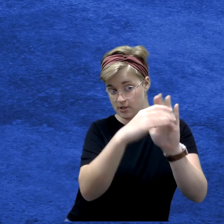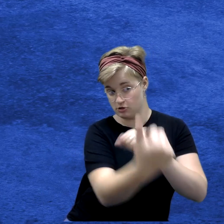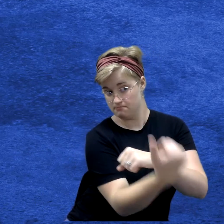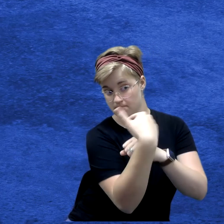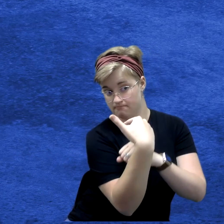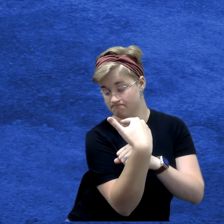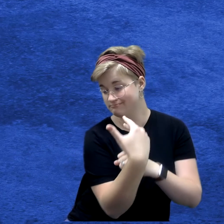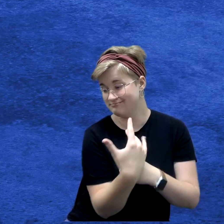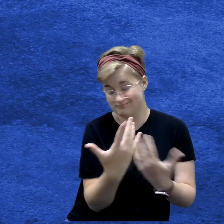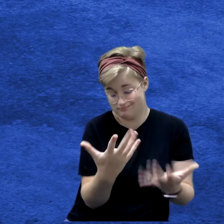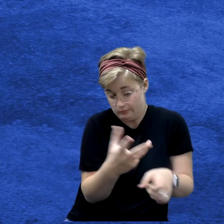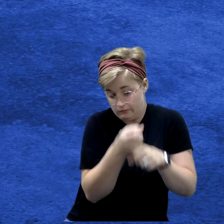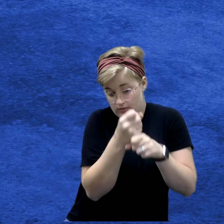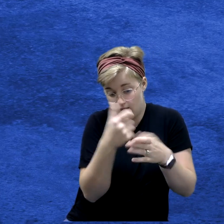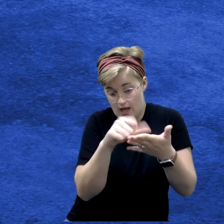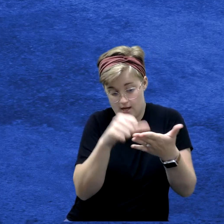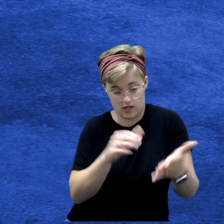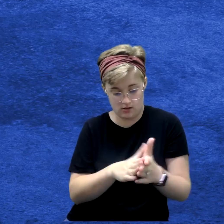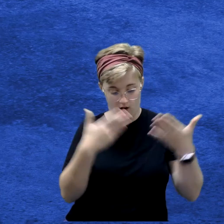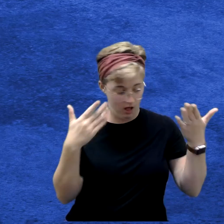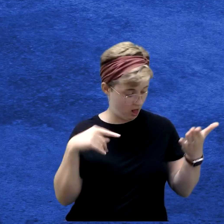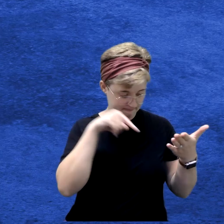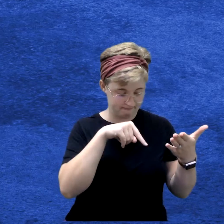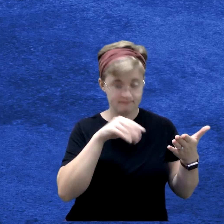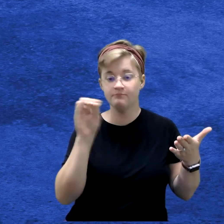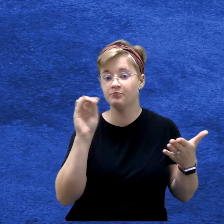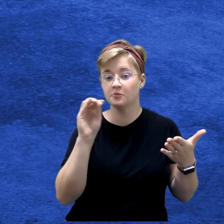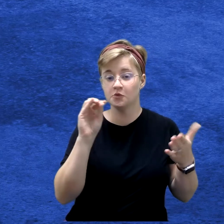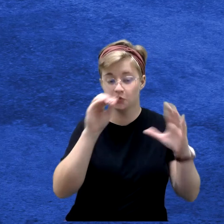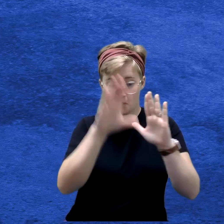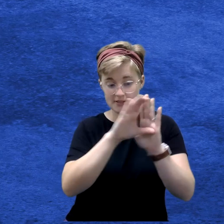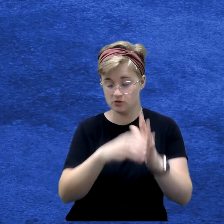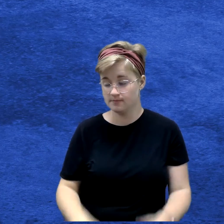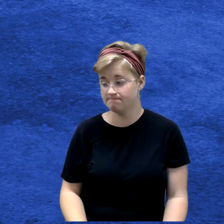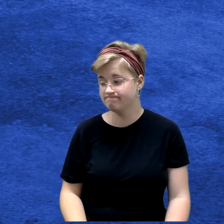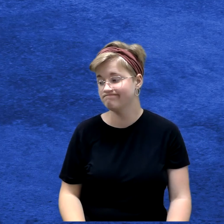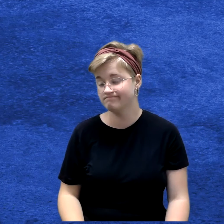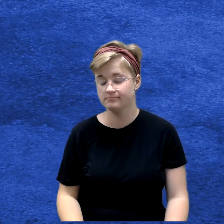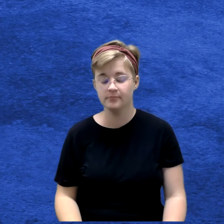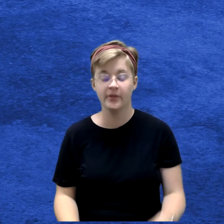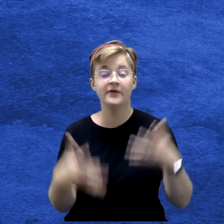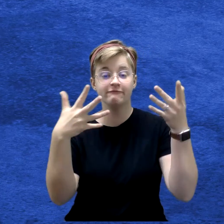But when I got his letter, there was no picture.” He finished tying his laces.